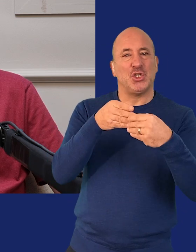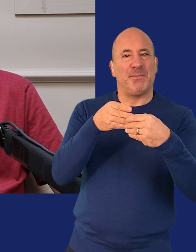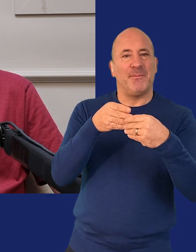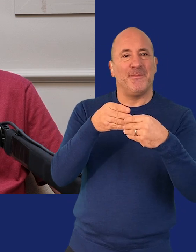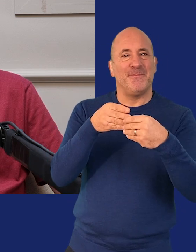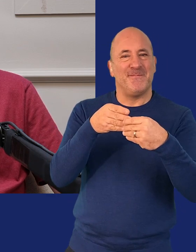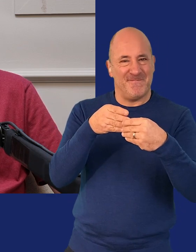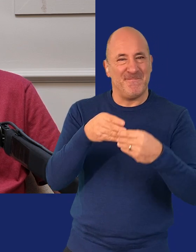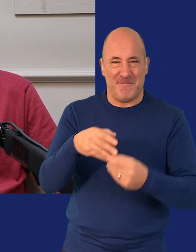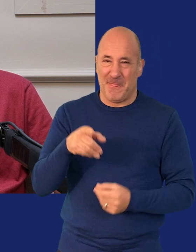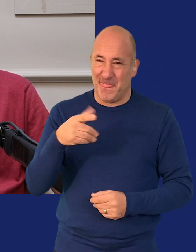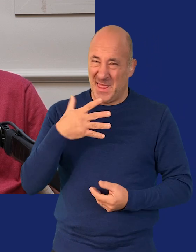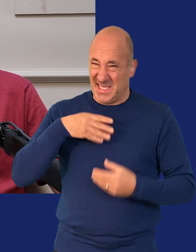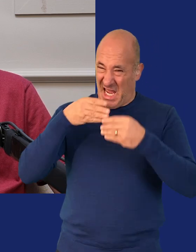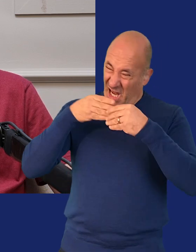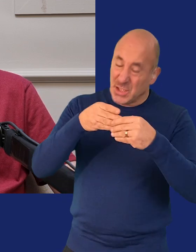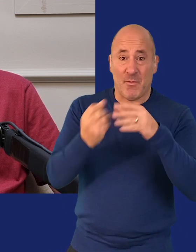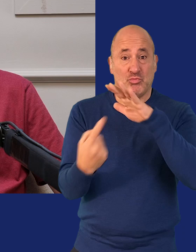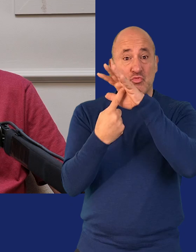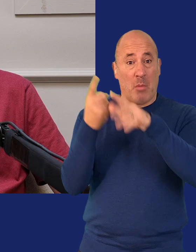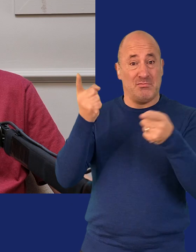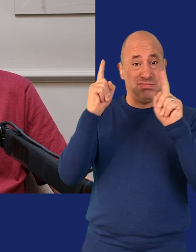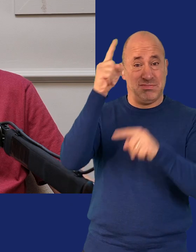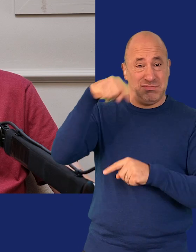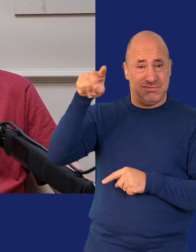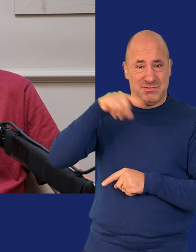We need that buy in from the very top in the organization, because if you